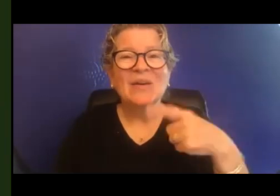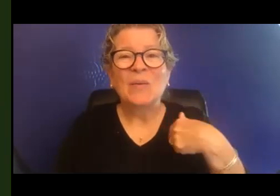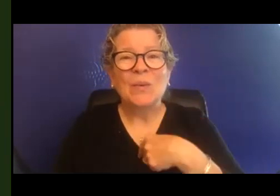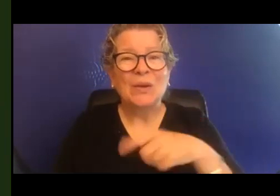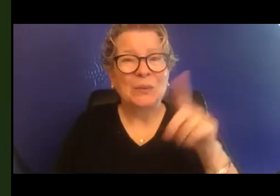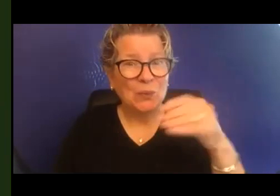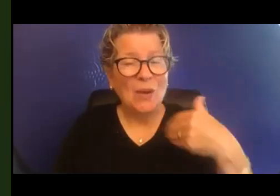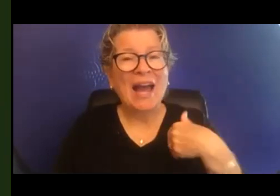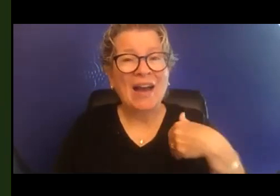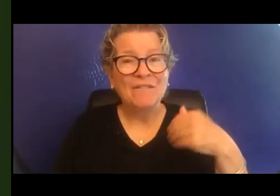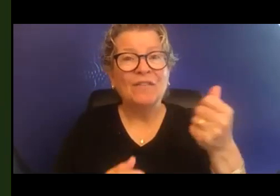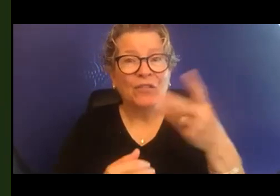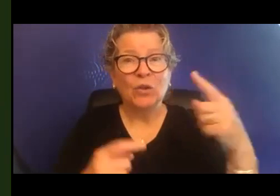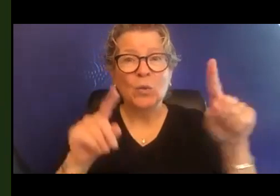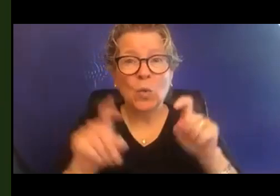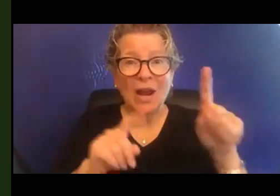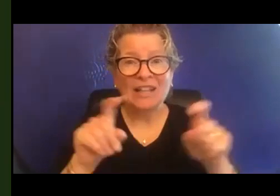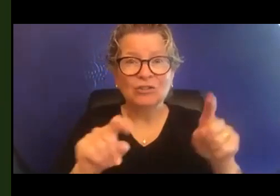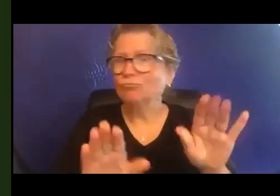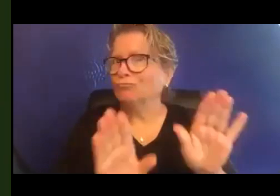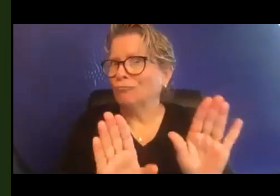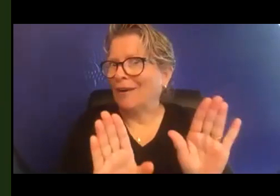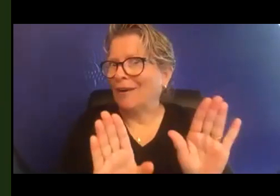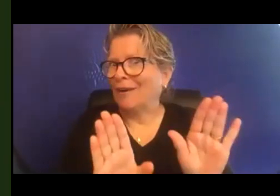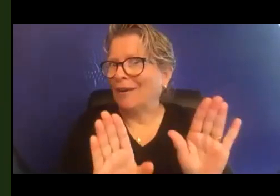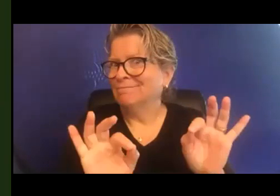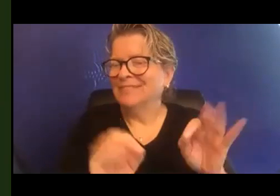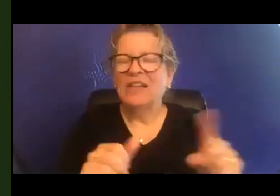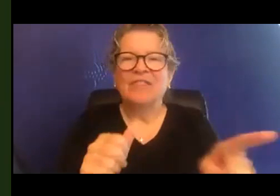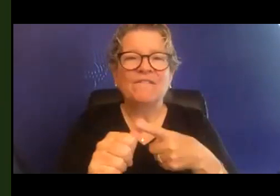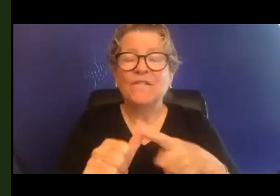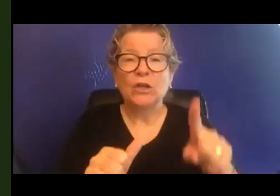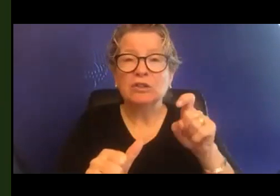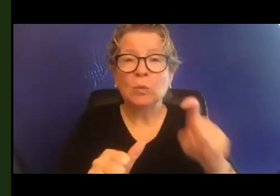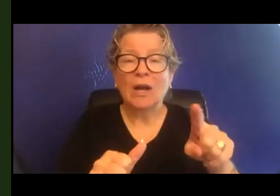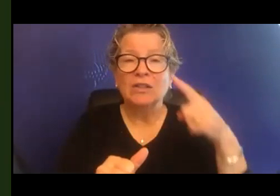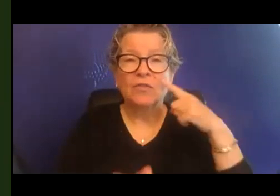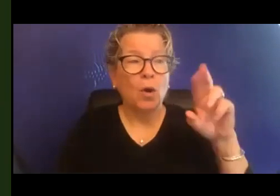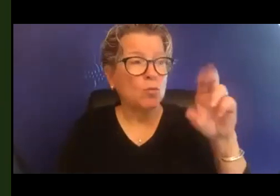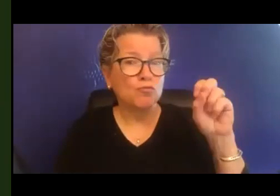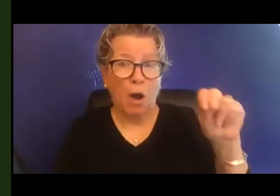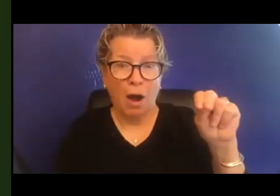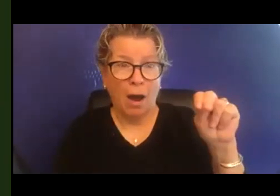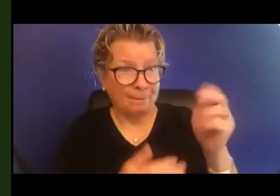And we do have some questions already, which is wonderful. The first question is for Ron.